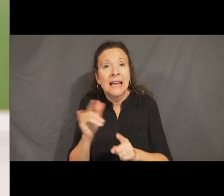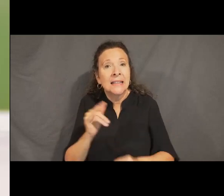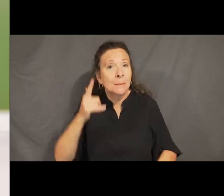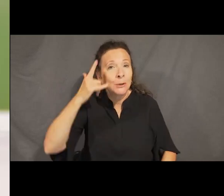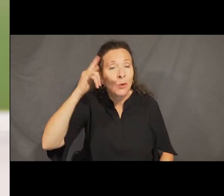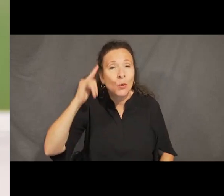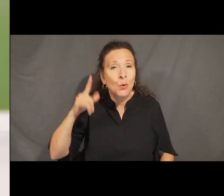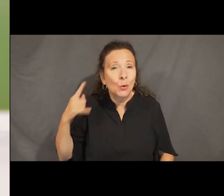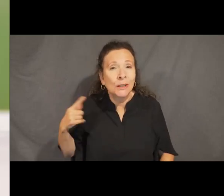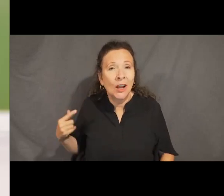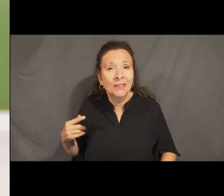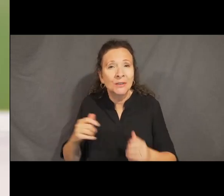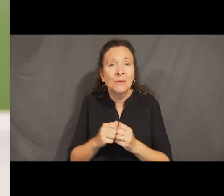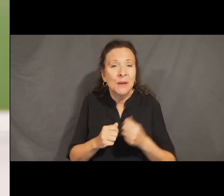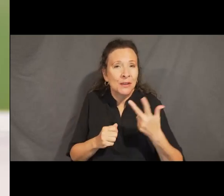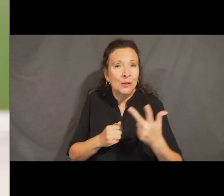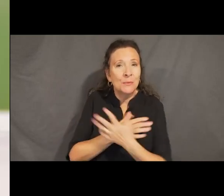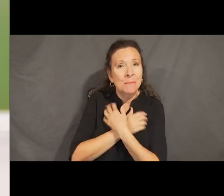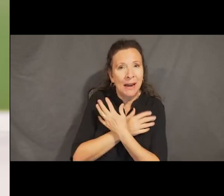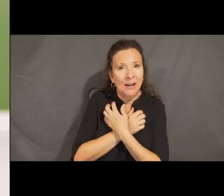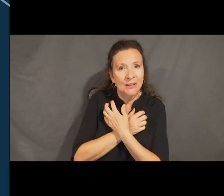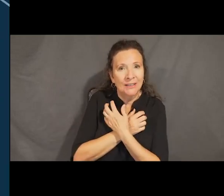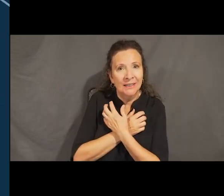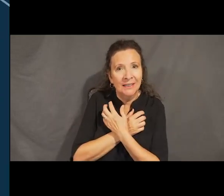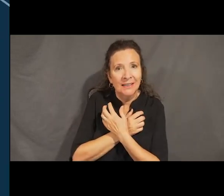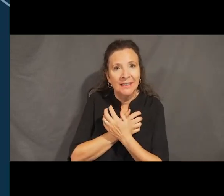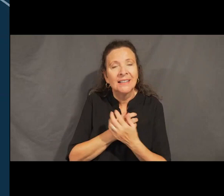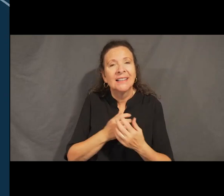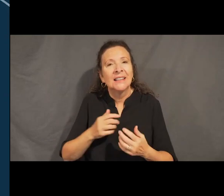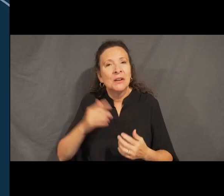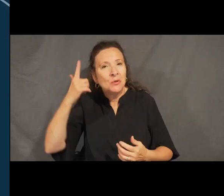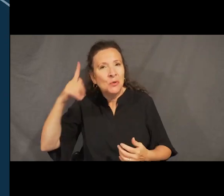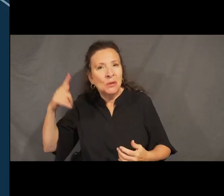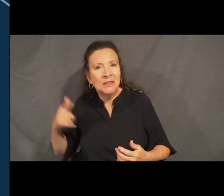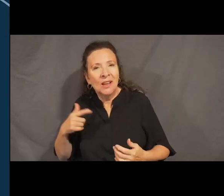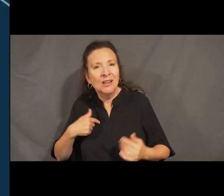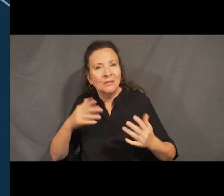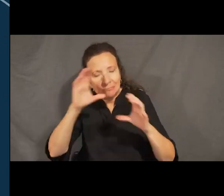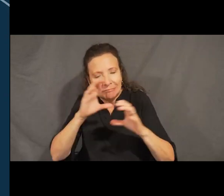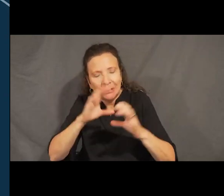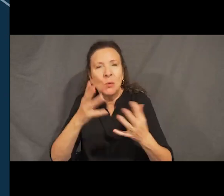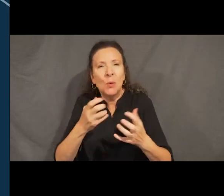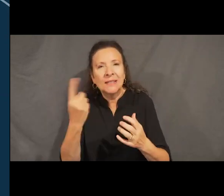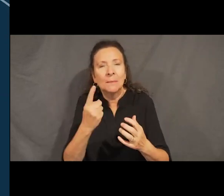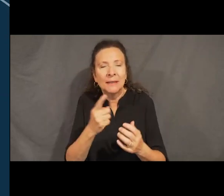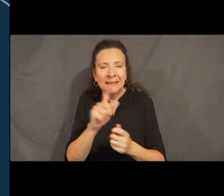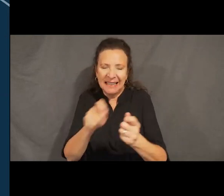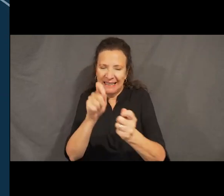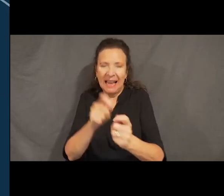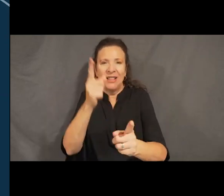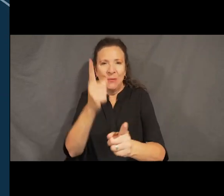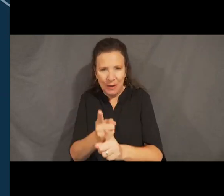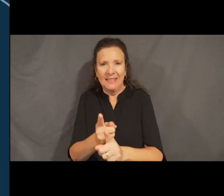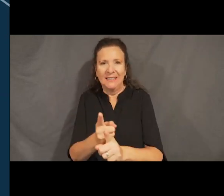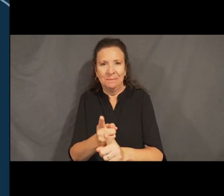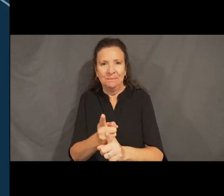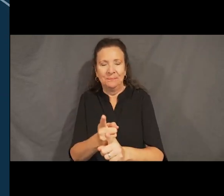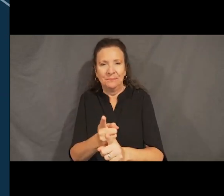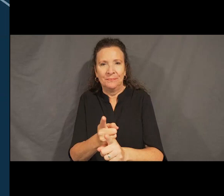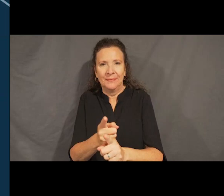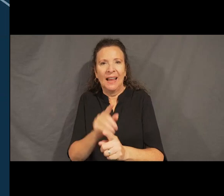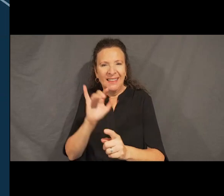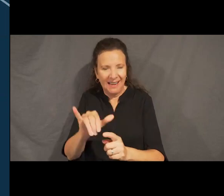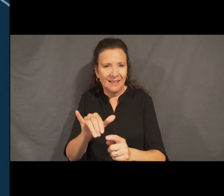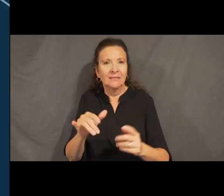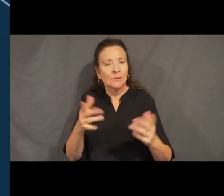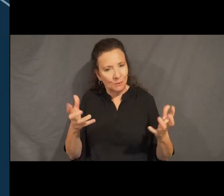we are looking for what is just right. Now, before I start to show you some concrete examples, I want